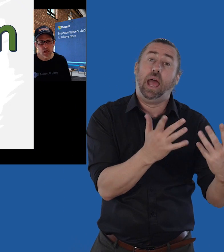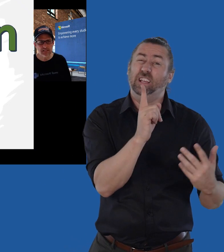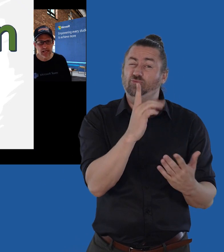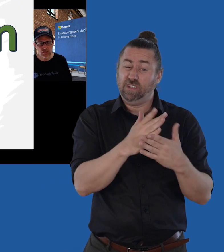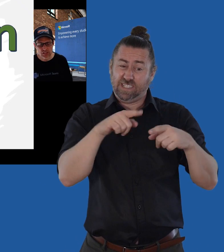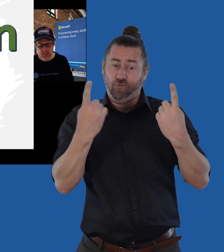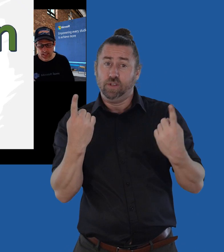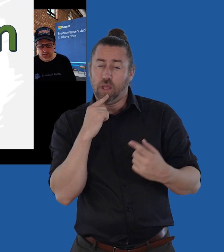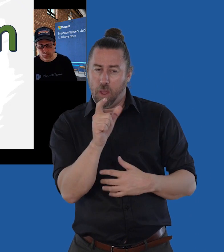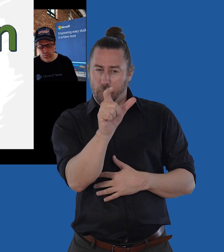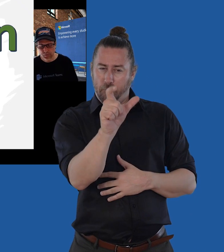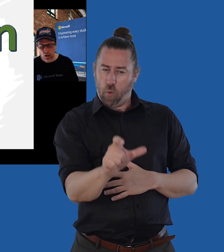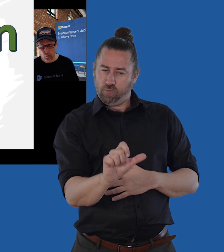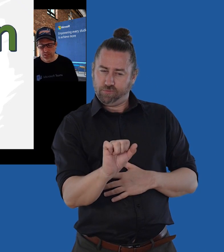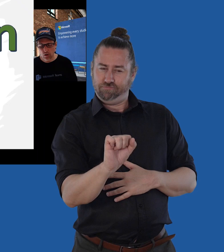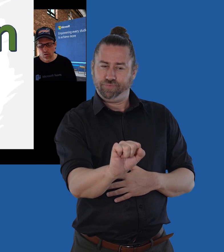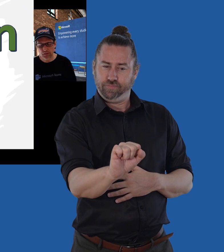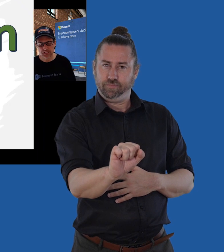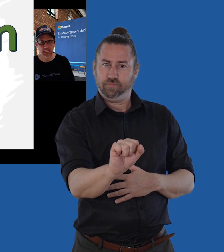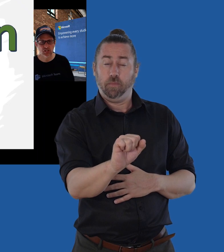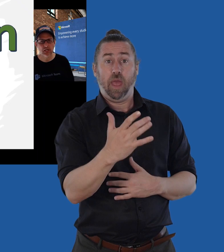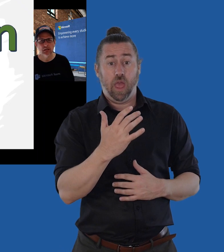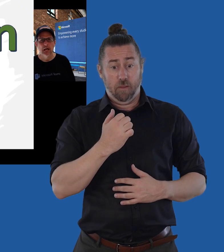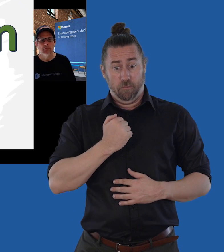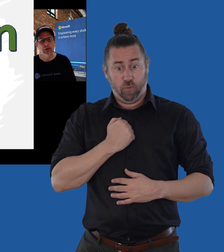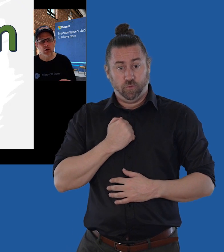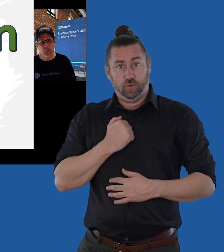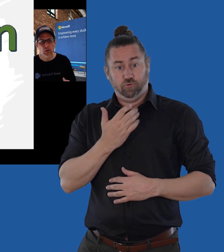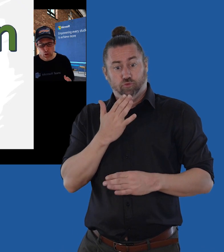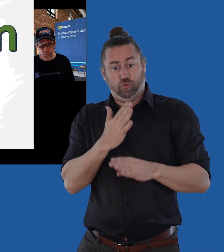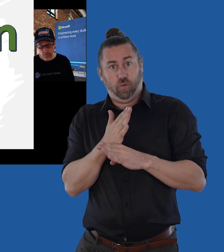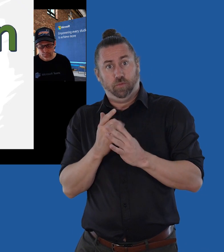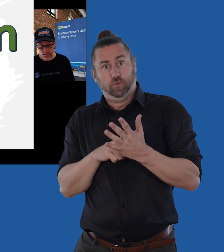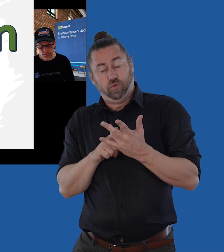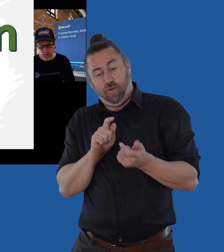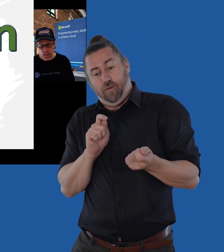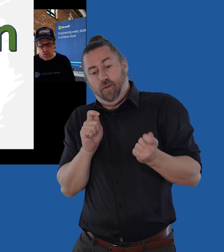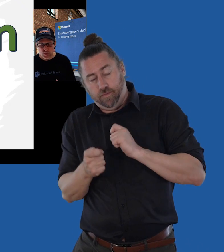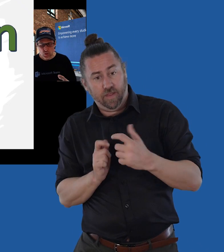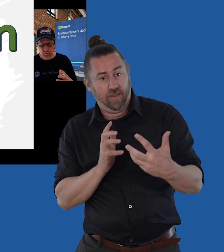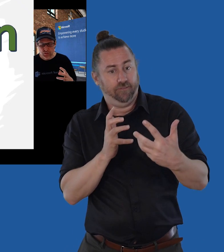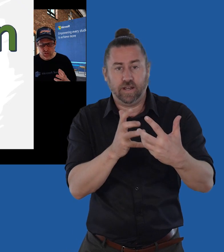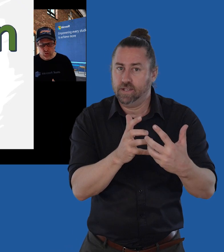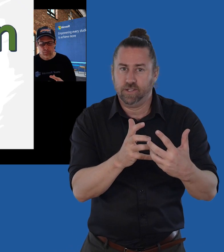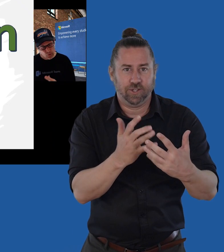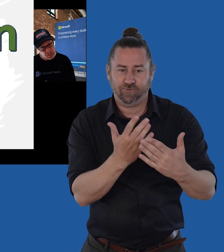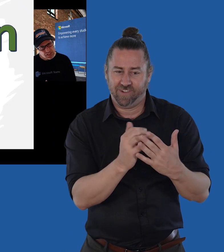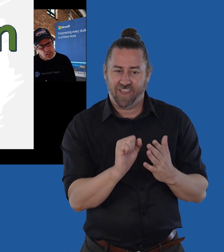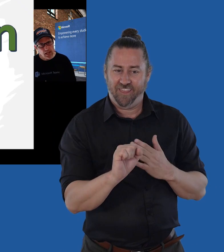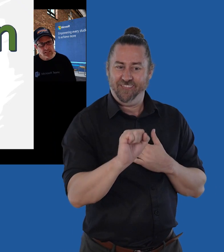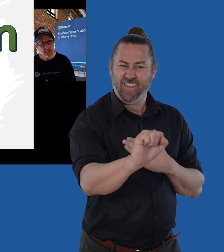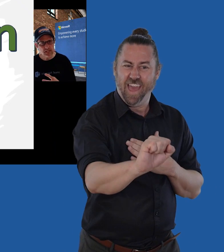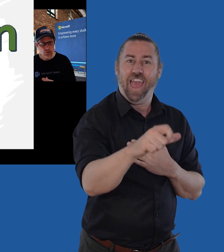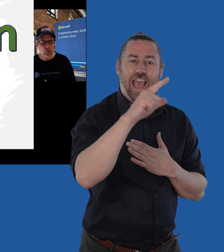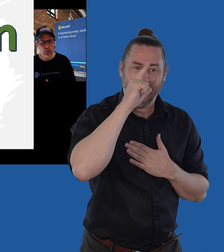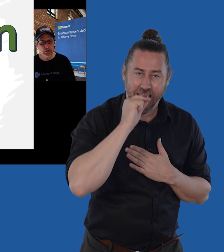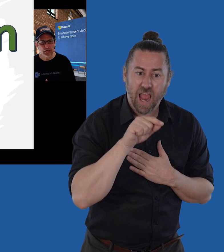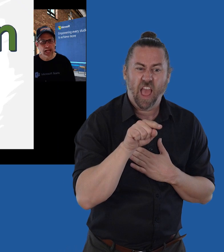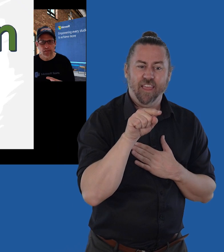personalisation doesn't put the onus on the teacher but on the learner. So, the student personalises their own learning